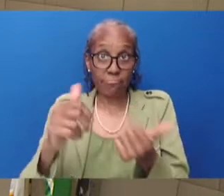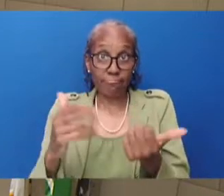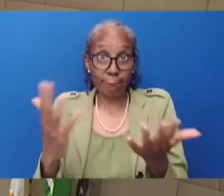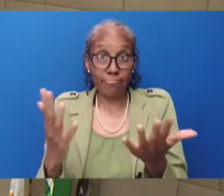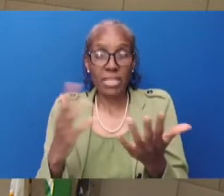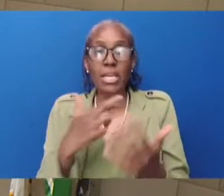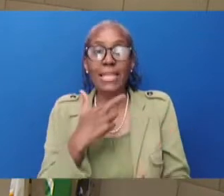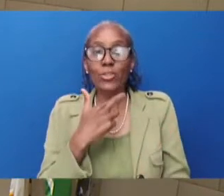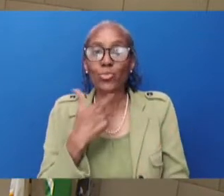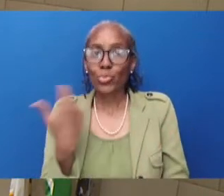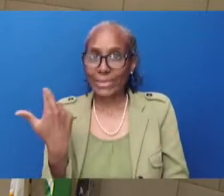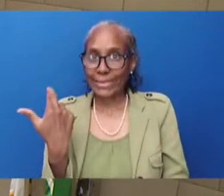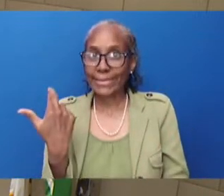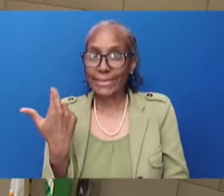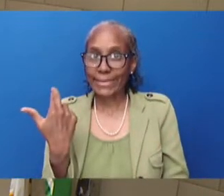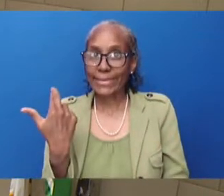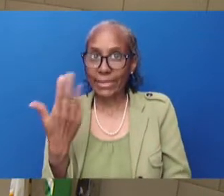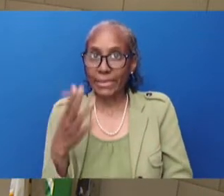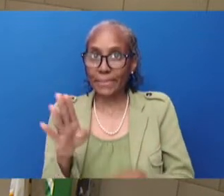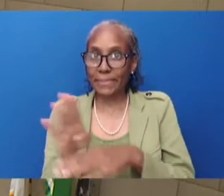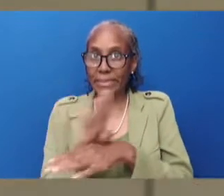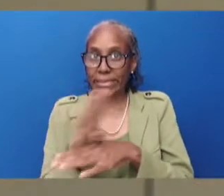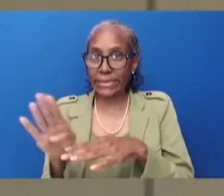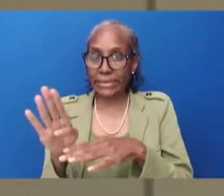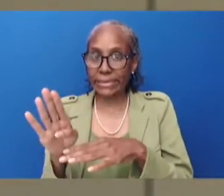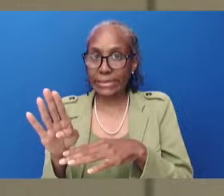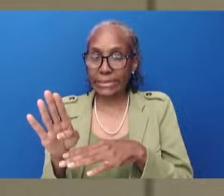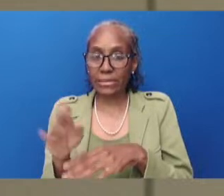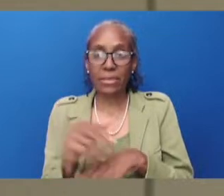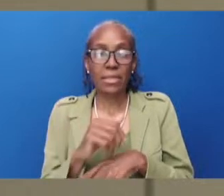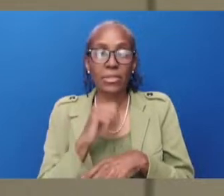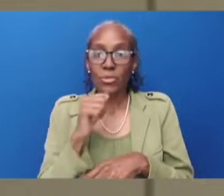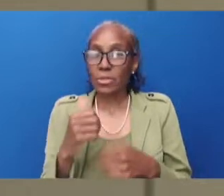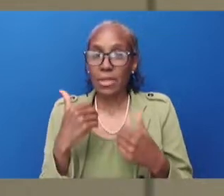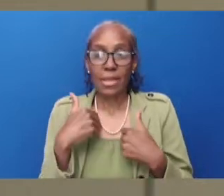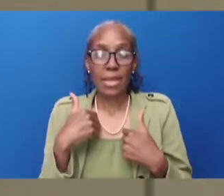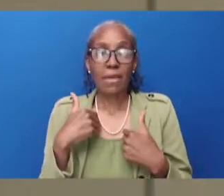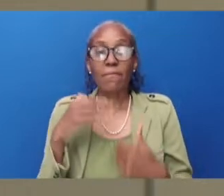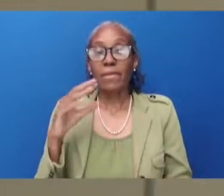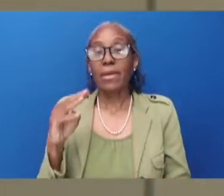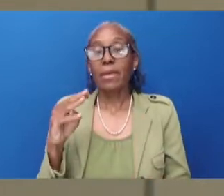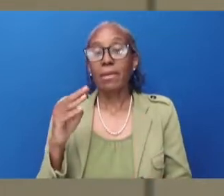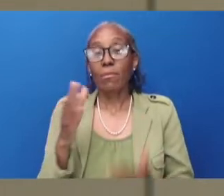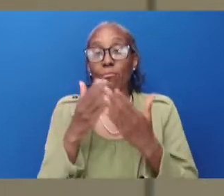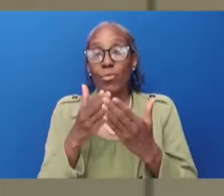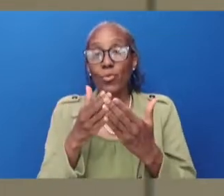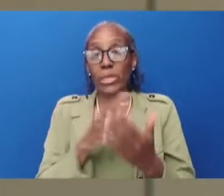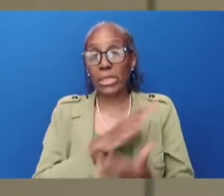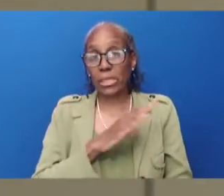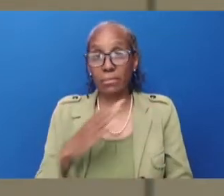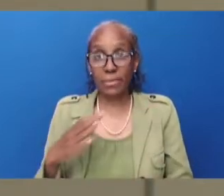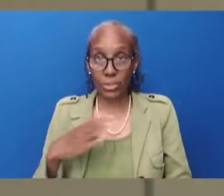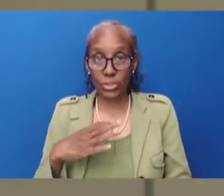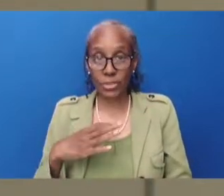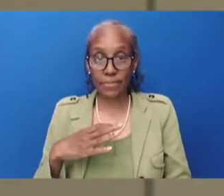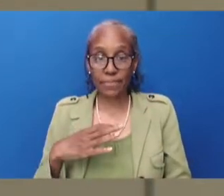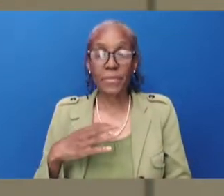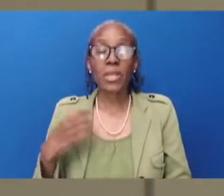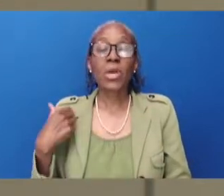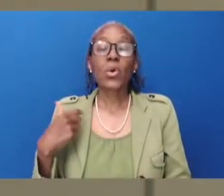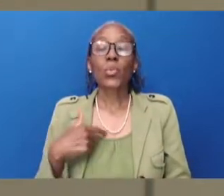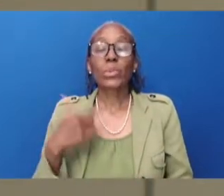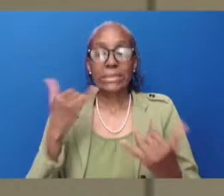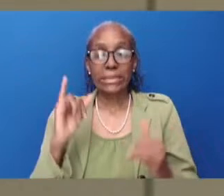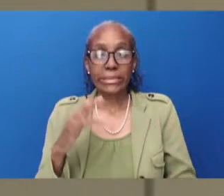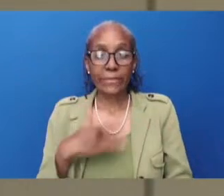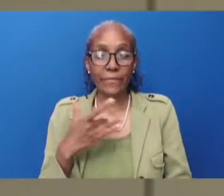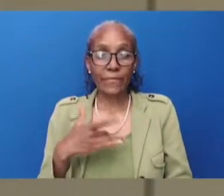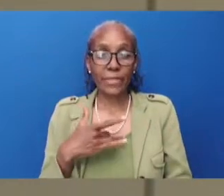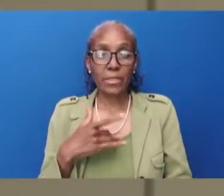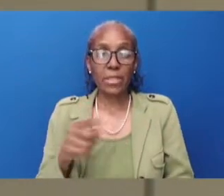LEGISLATION IS GOING THE PASS.